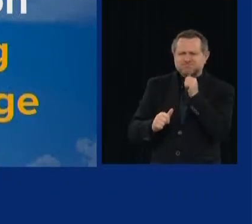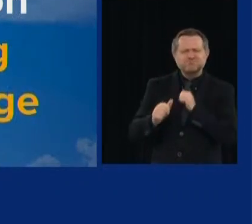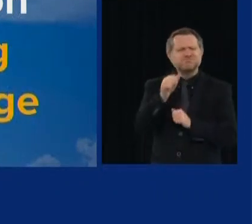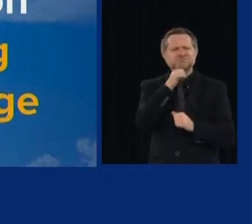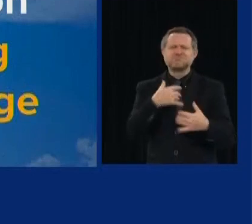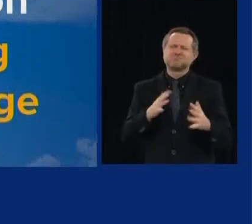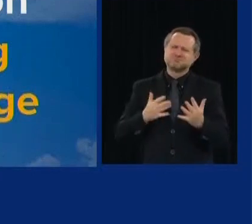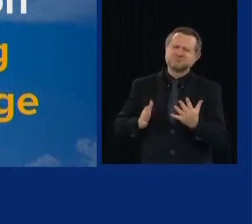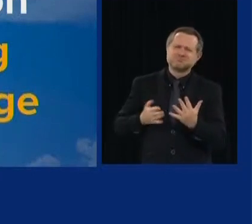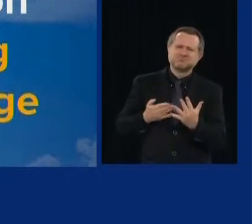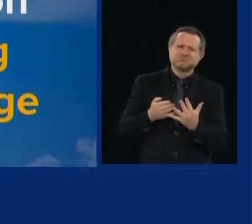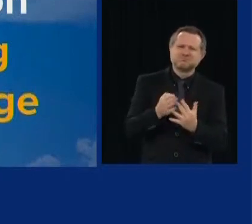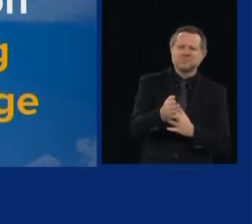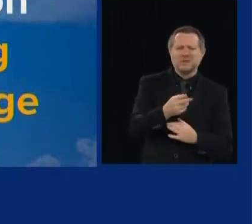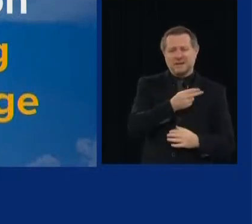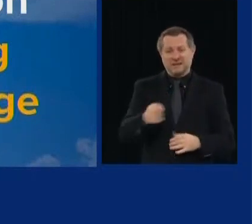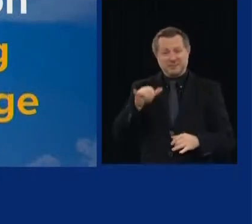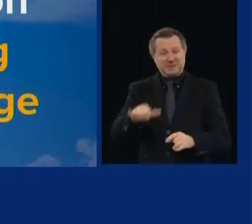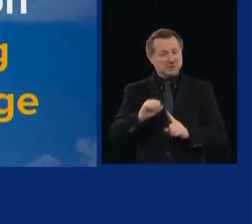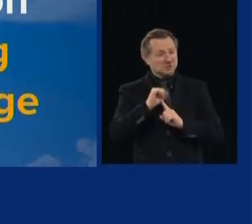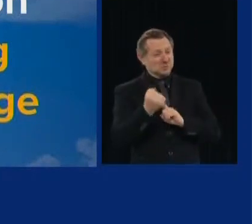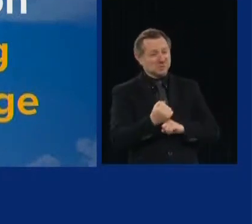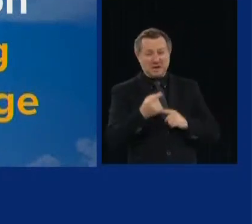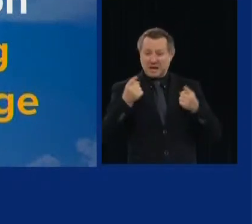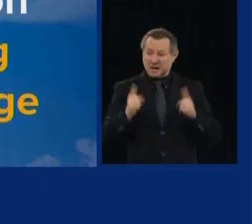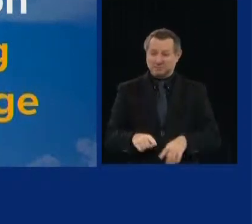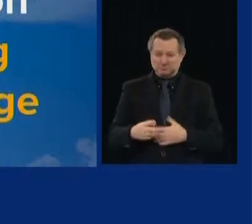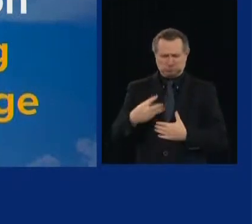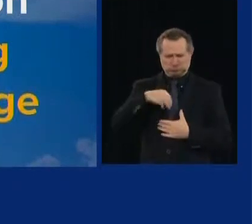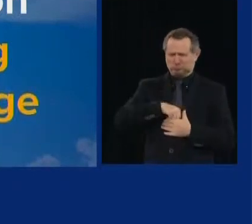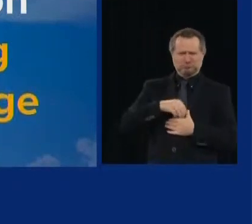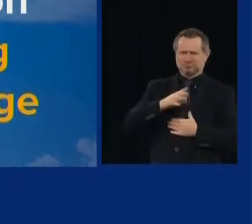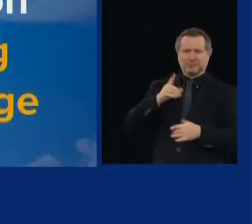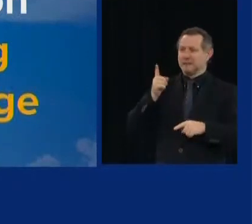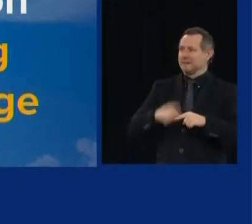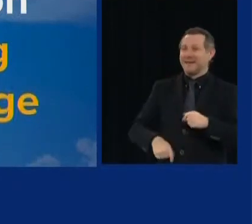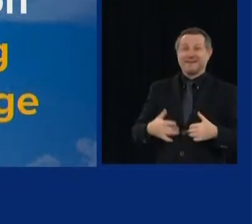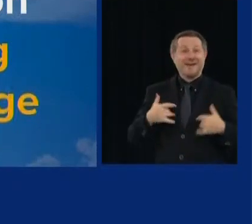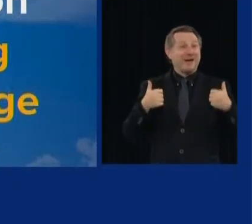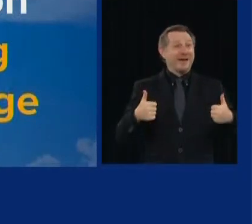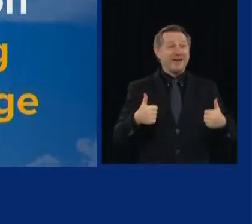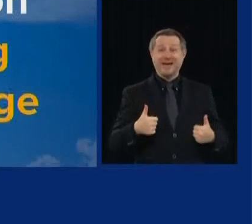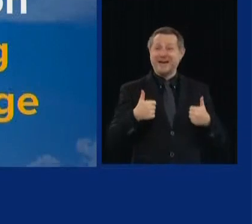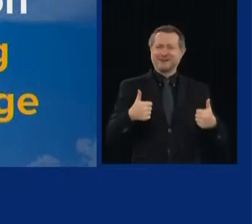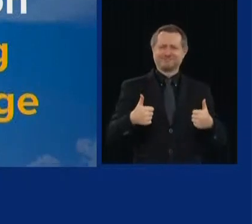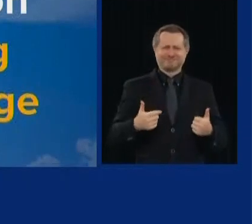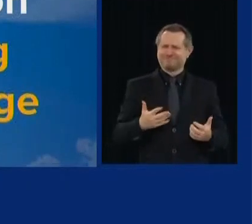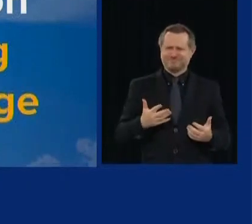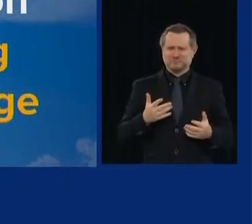HOW ARE YOU WHEN YOU ARE GOING THROUGH HELL? NOT GOOD. THAT'S WHAT HAPPENS WHEN YOU ARE